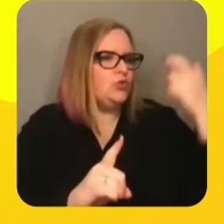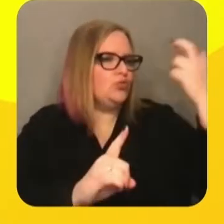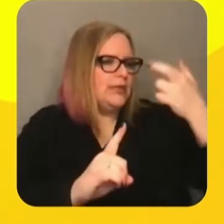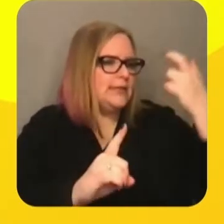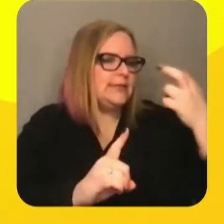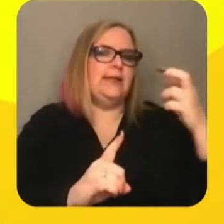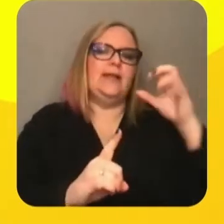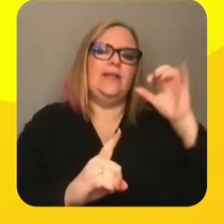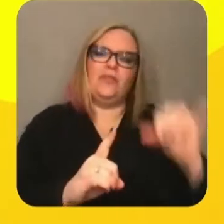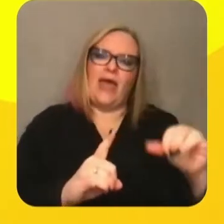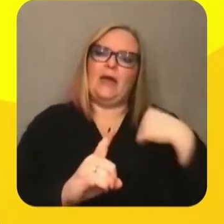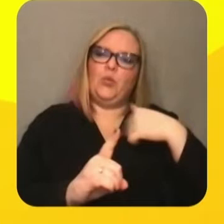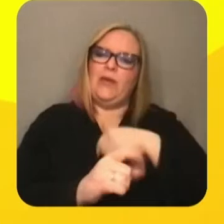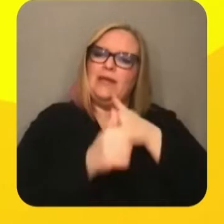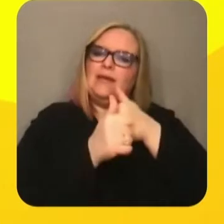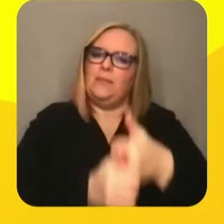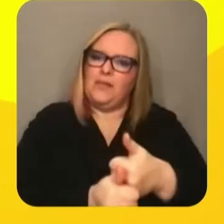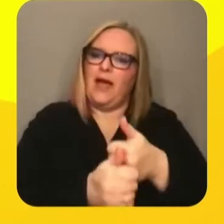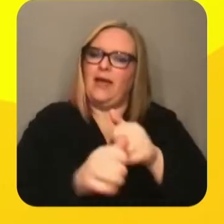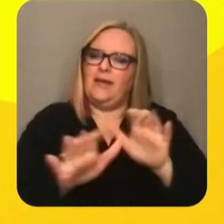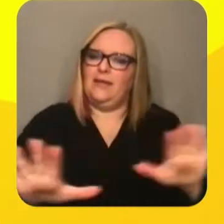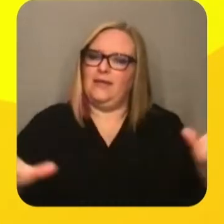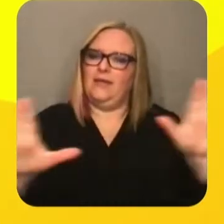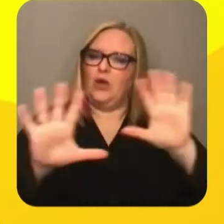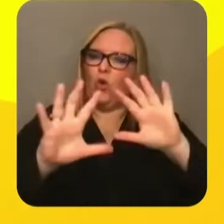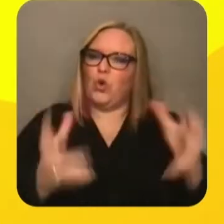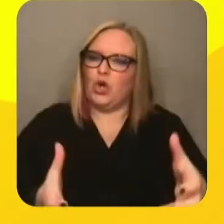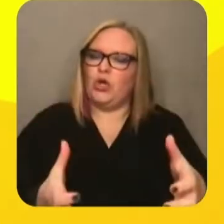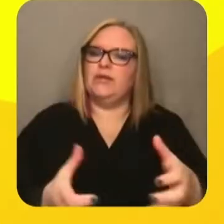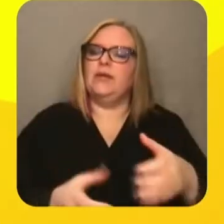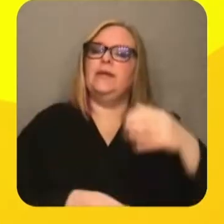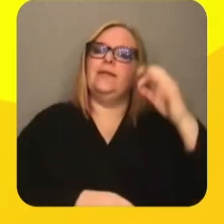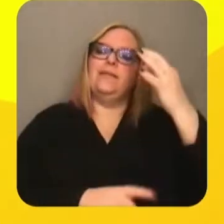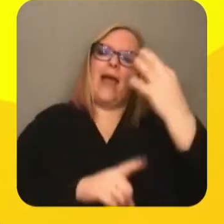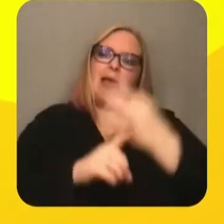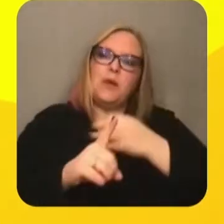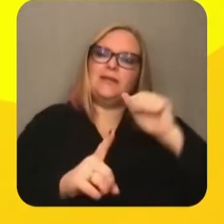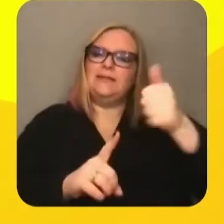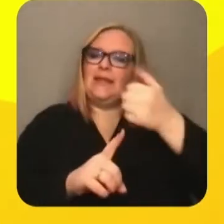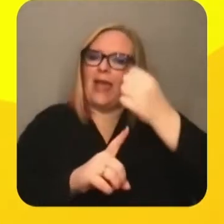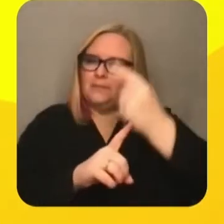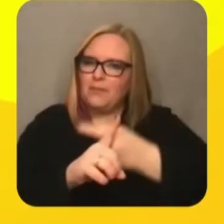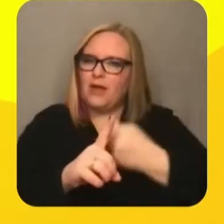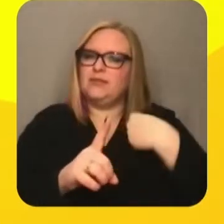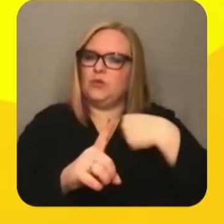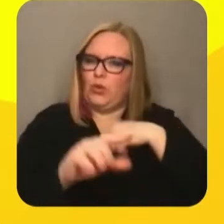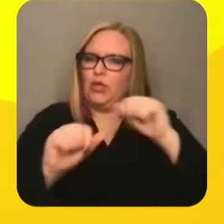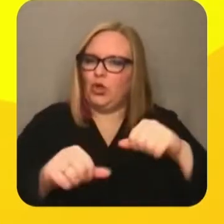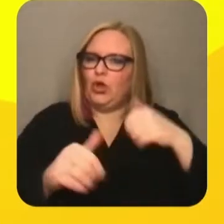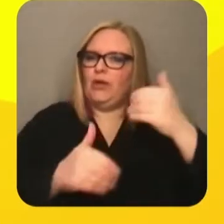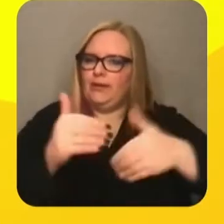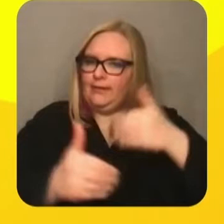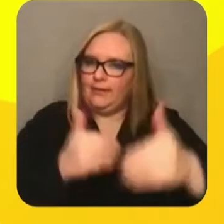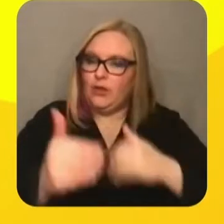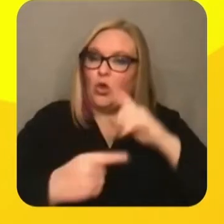And I think those conversations took us like nine, ten months to have. But we were able to do that. Once we actually launched our global self ID.